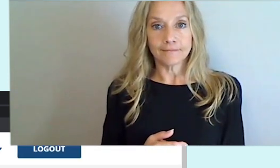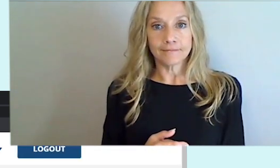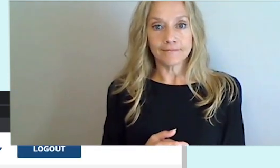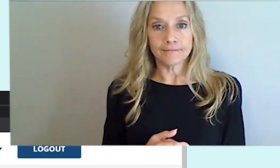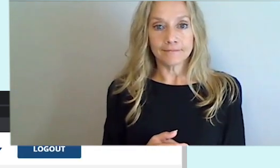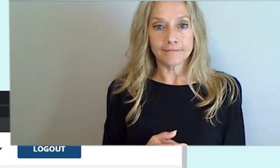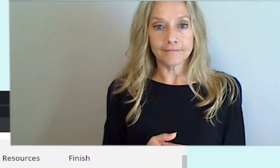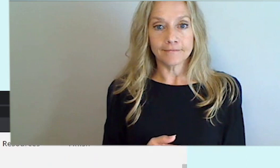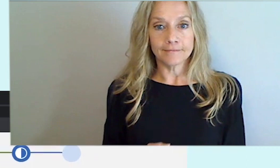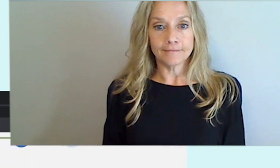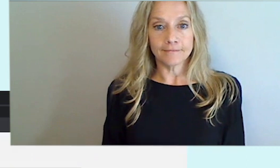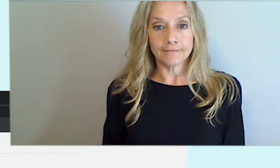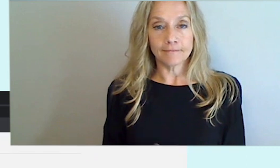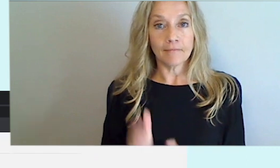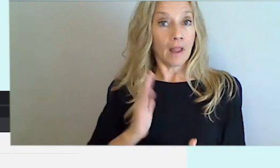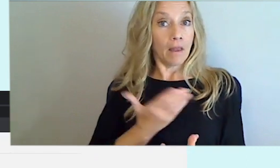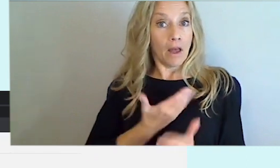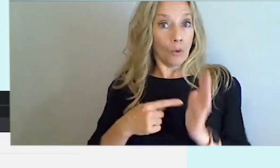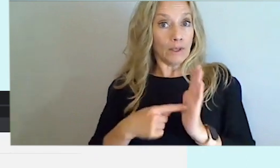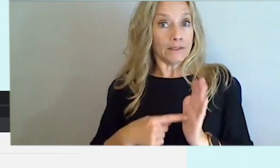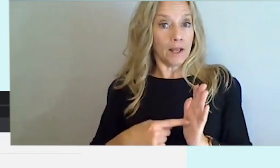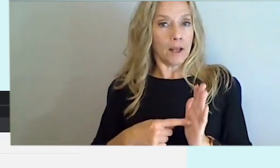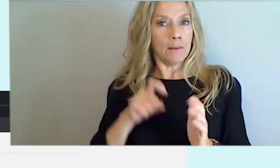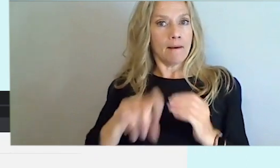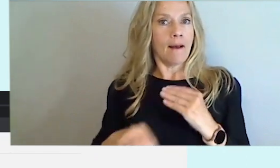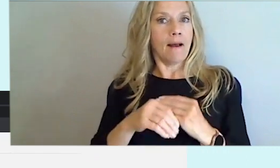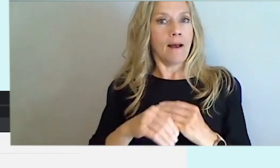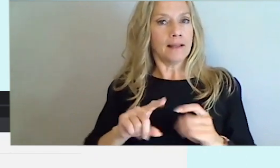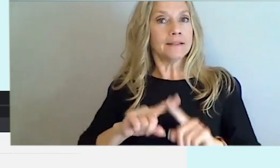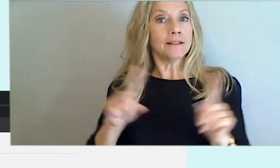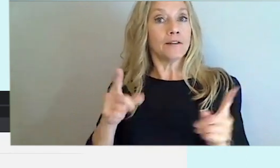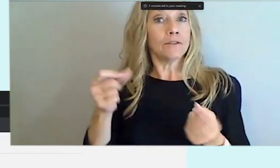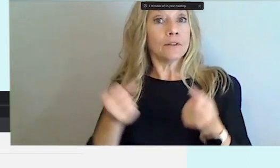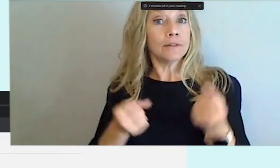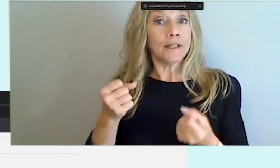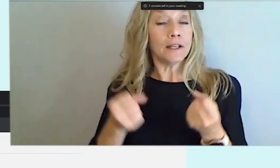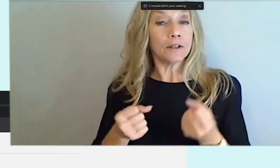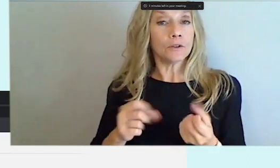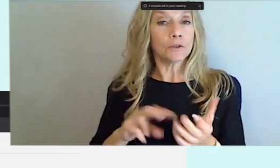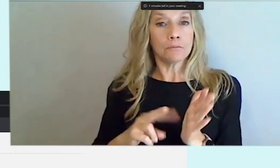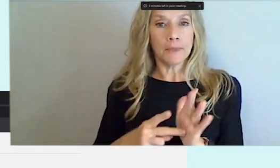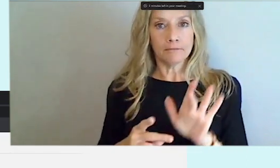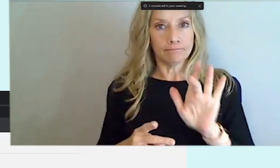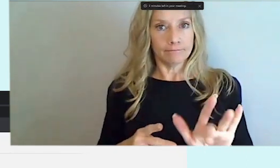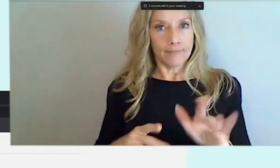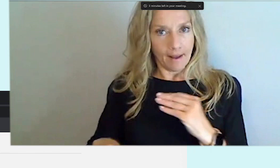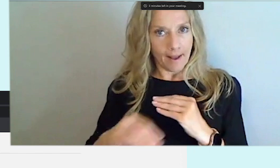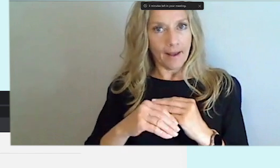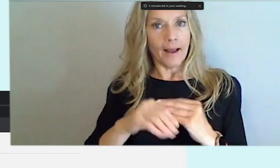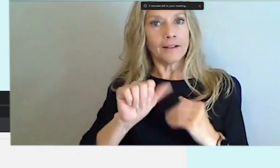For this example, we need to add a different vehicle so the member would click add another.